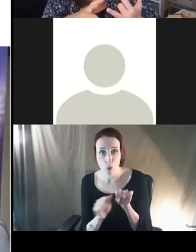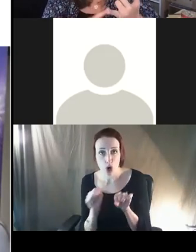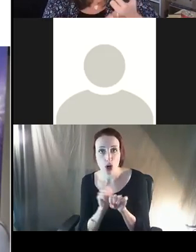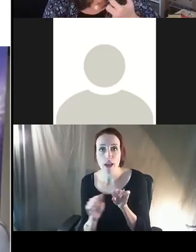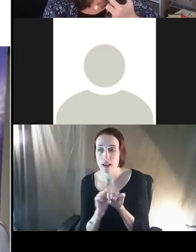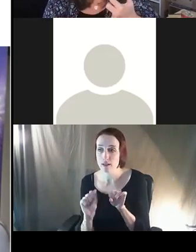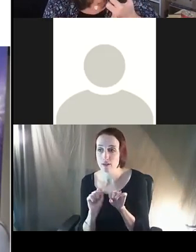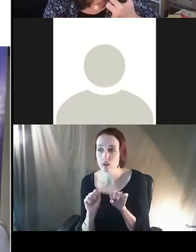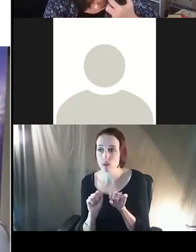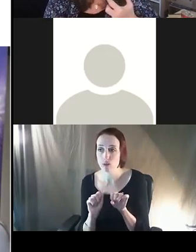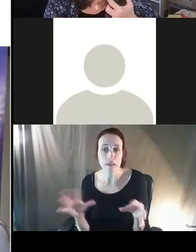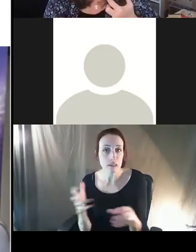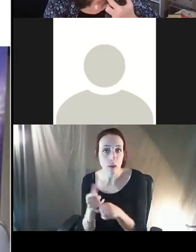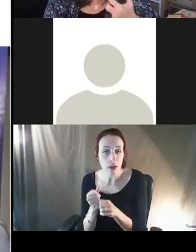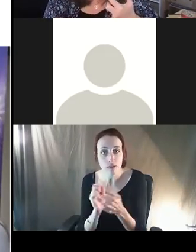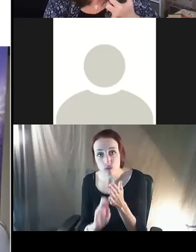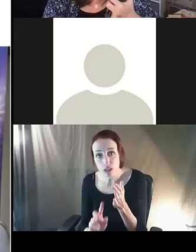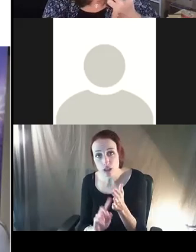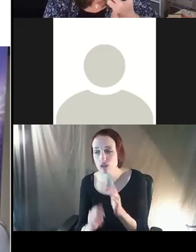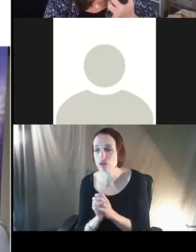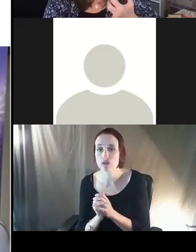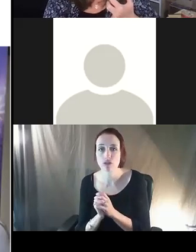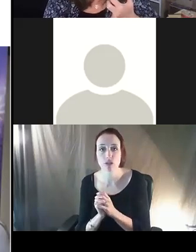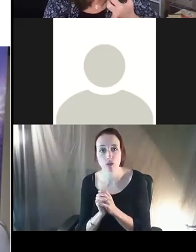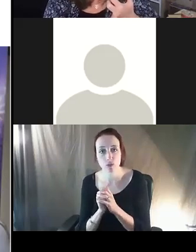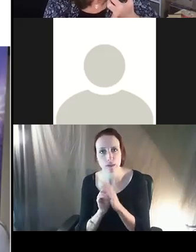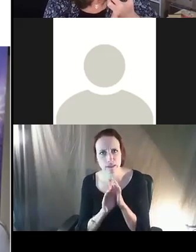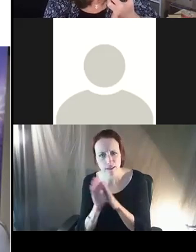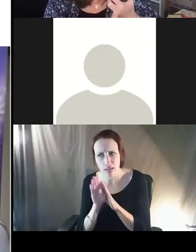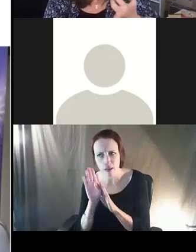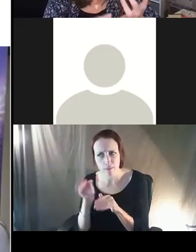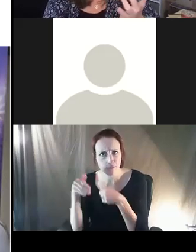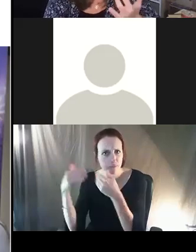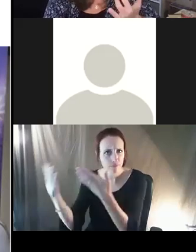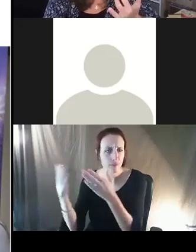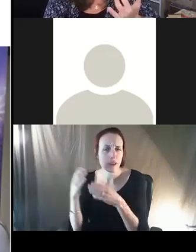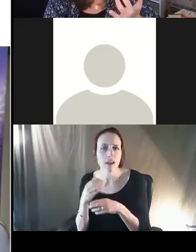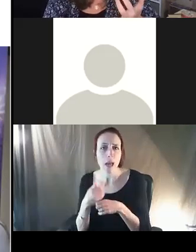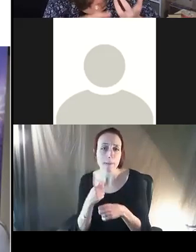make recommendations for people with cognitive and